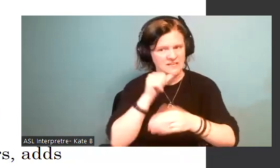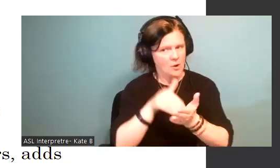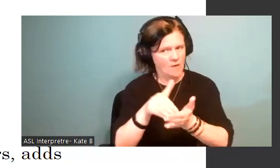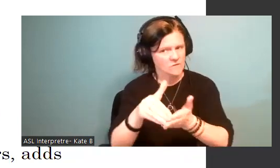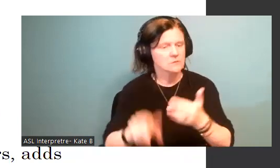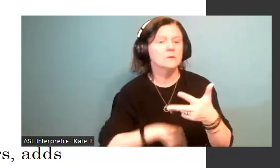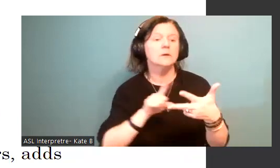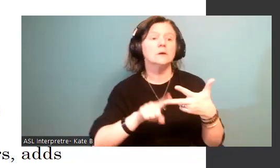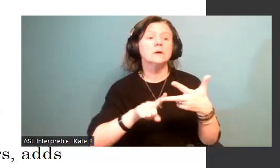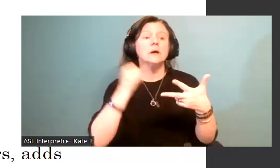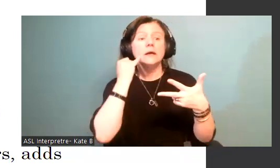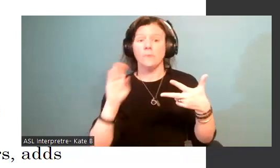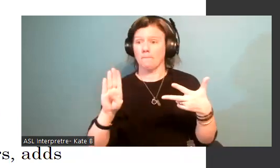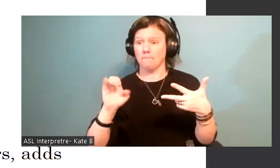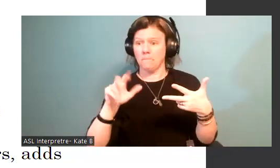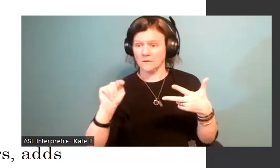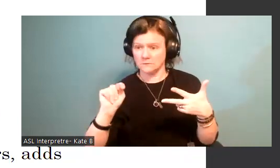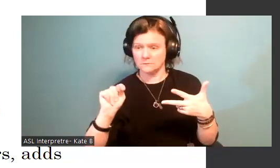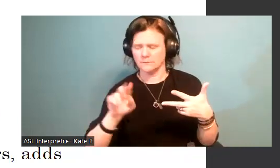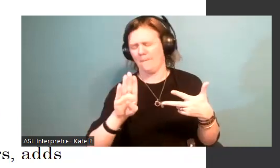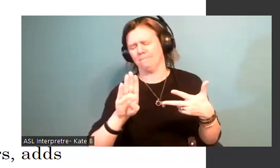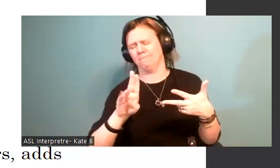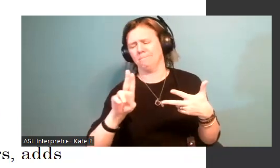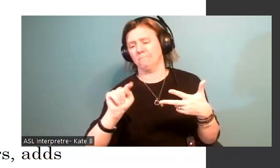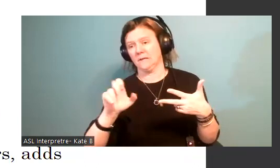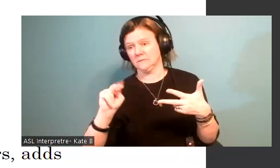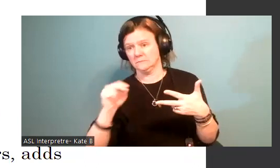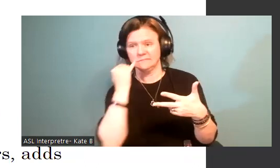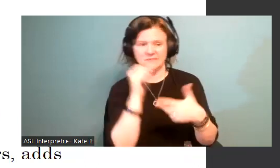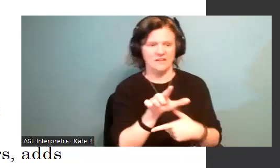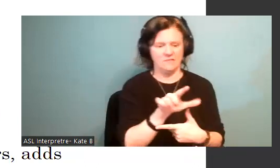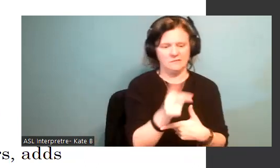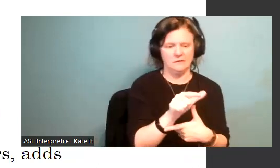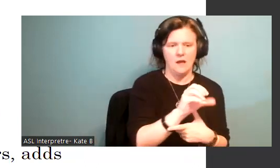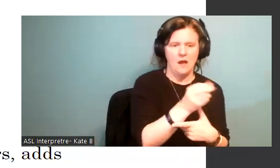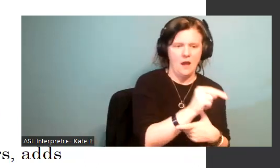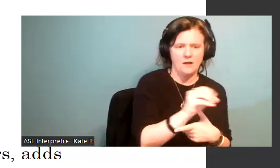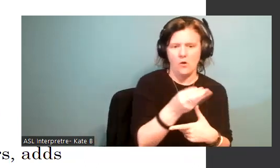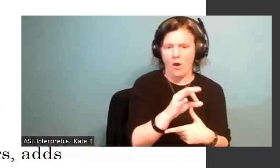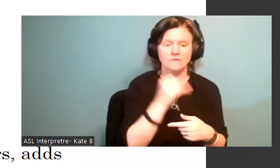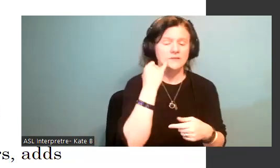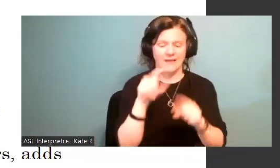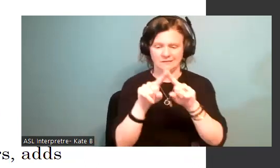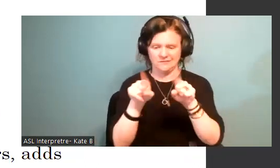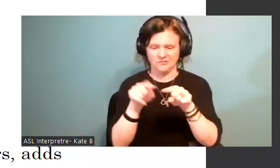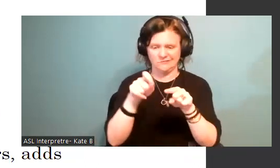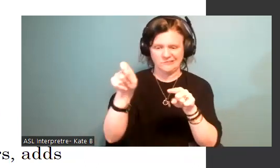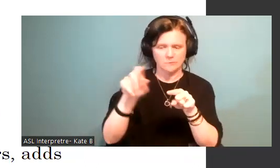Name description, it should be things inside of a region or widget, again, use sparingly. Button state,